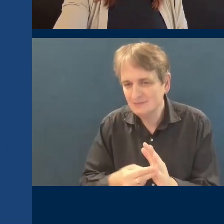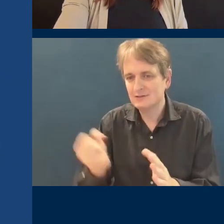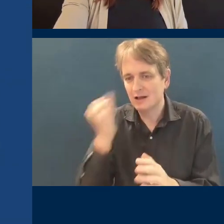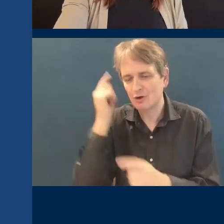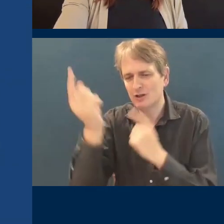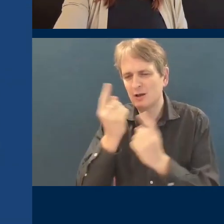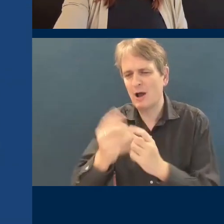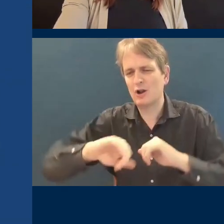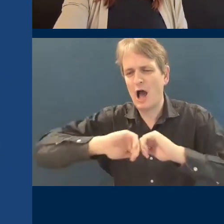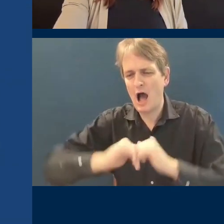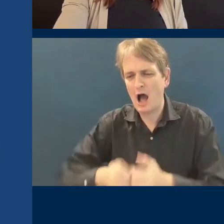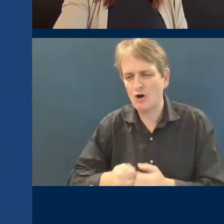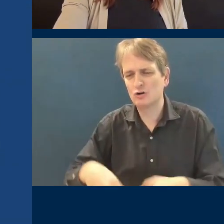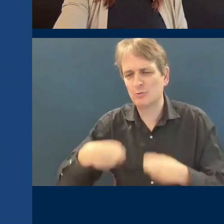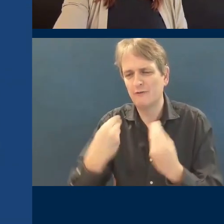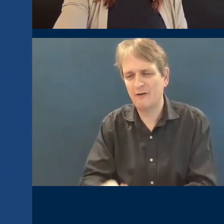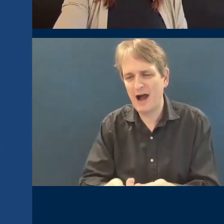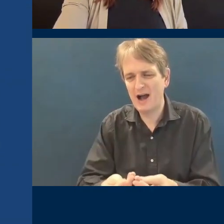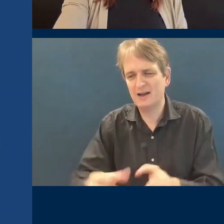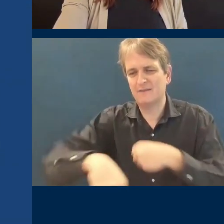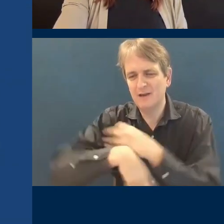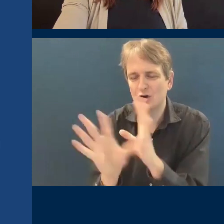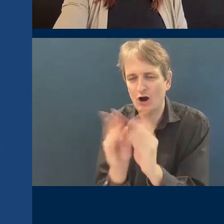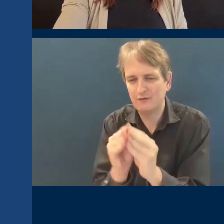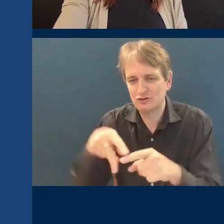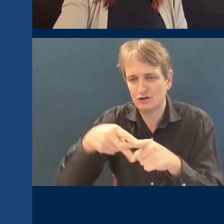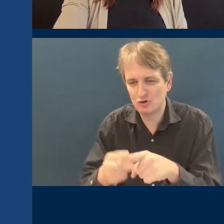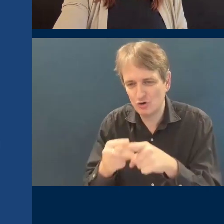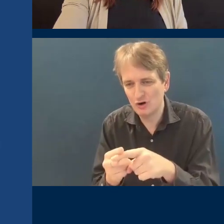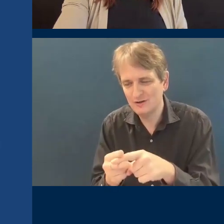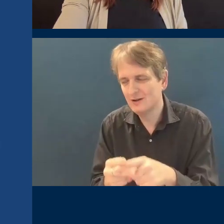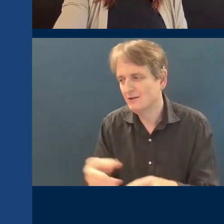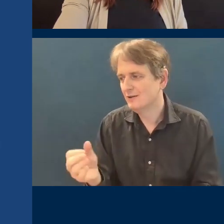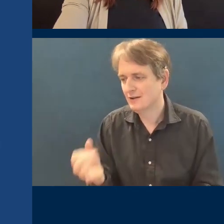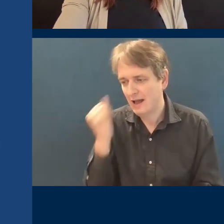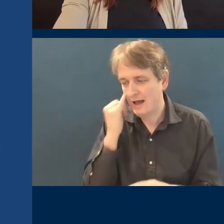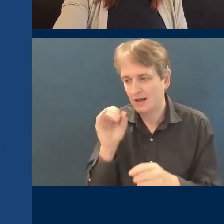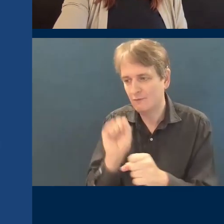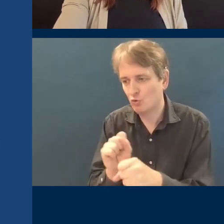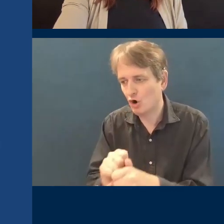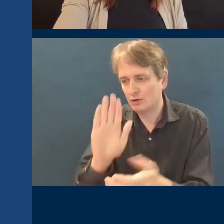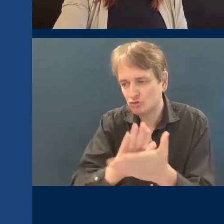So what this means is, if you're considering how to provide video conferencing tools.